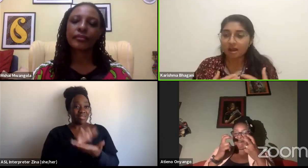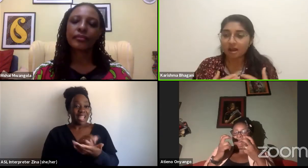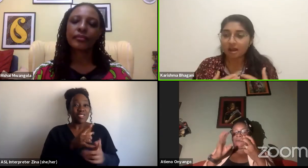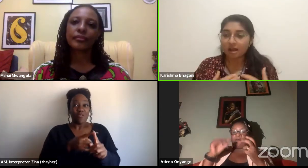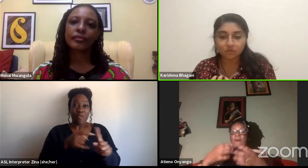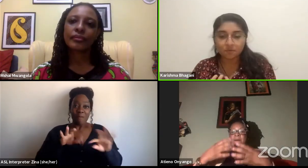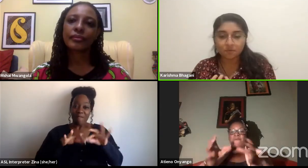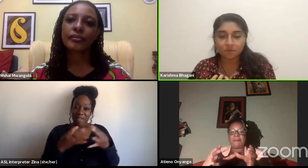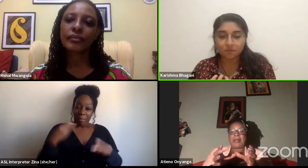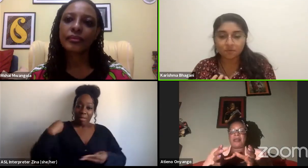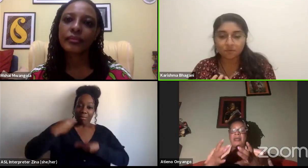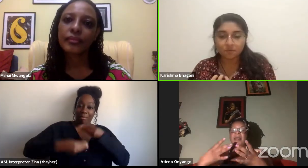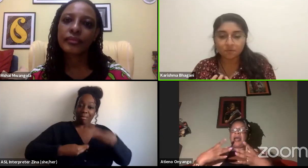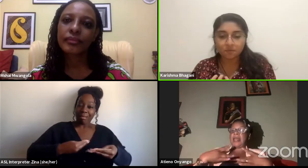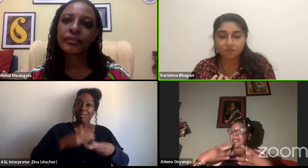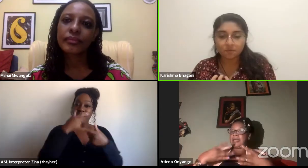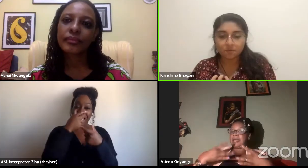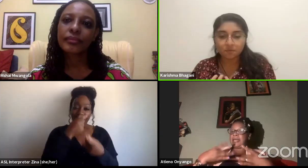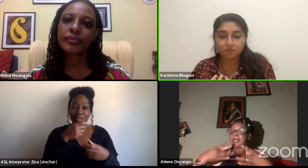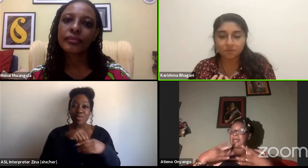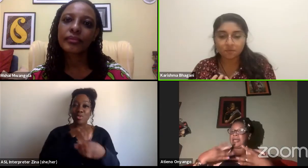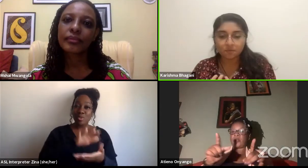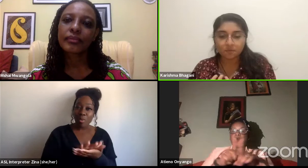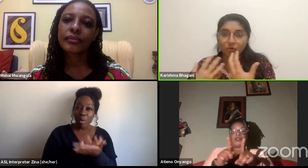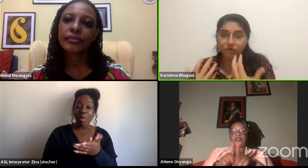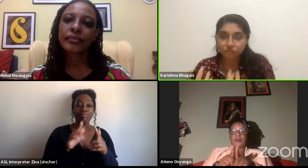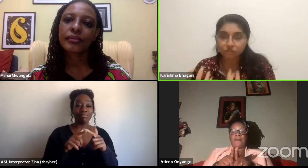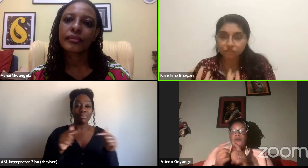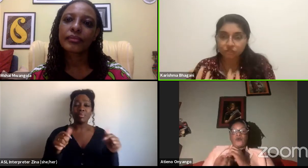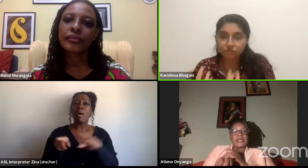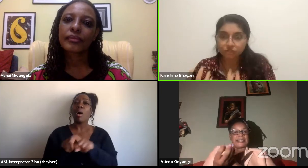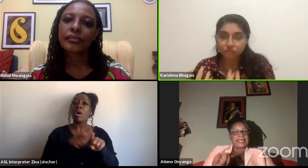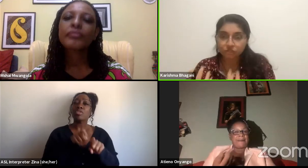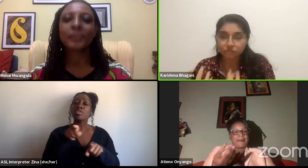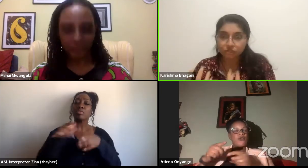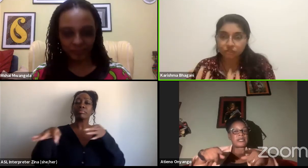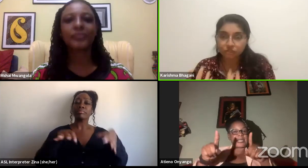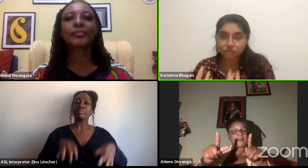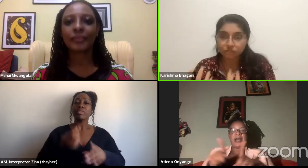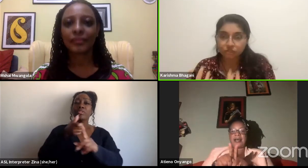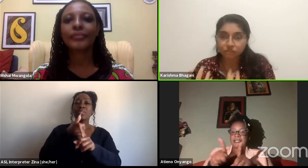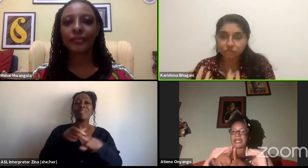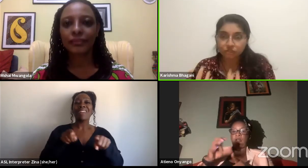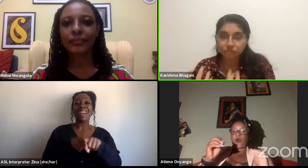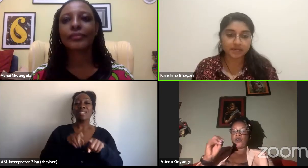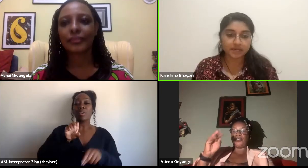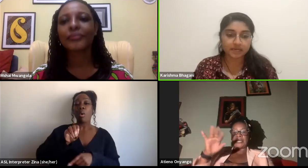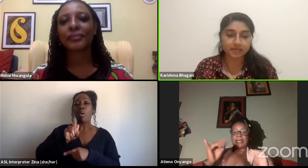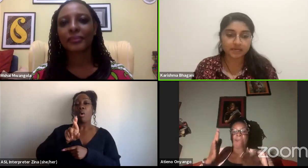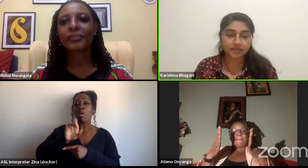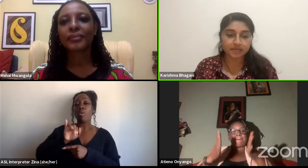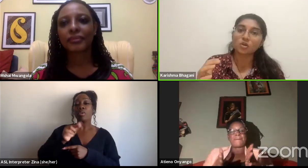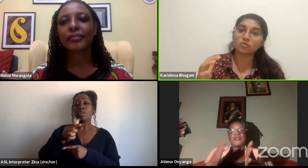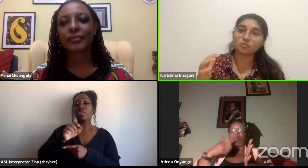And then also describing yourself as an oraturist and somebody who has also been exposed